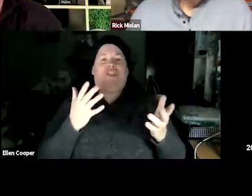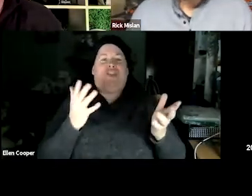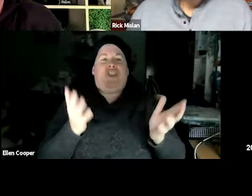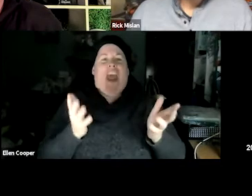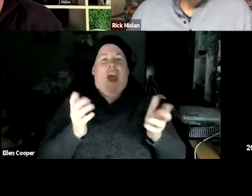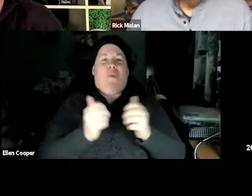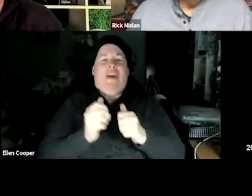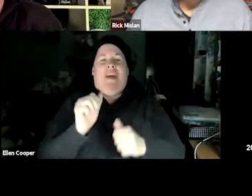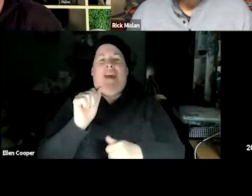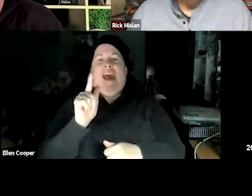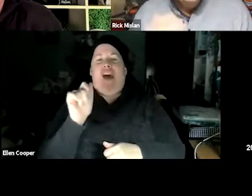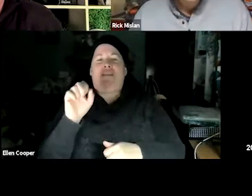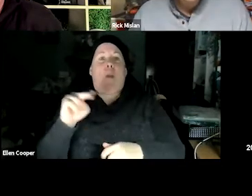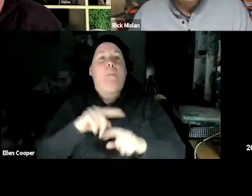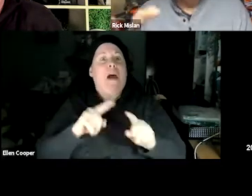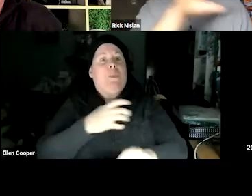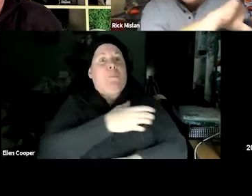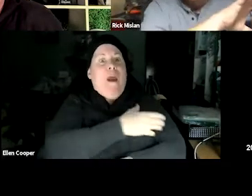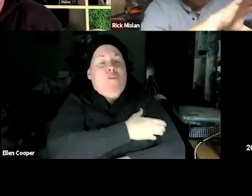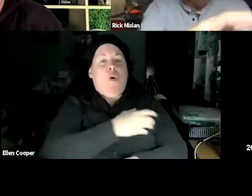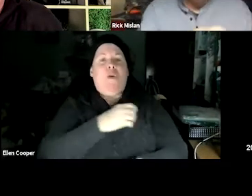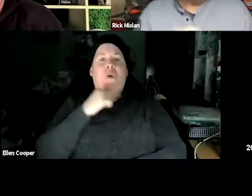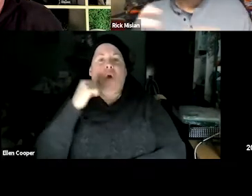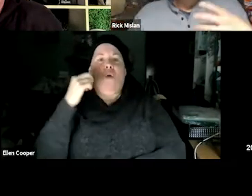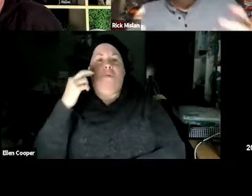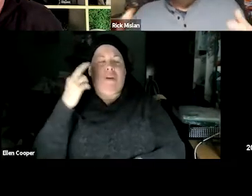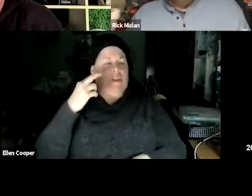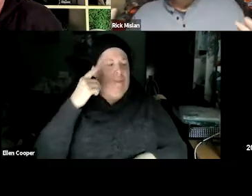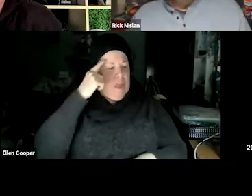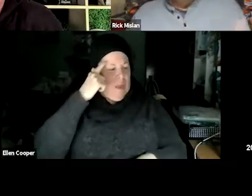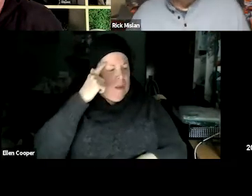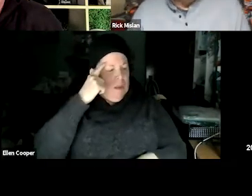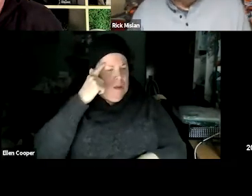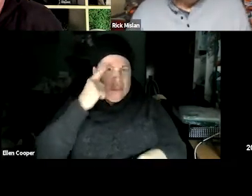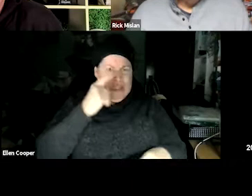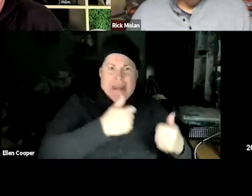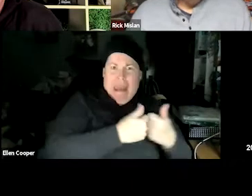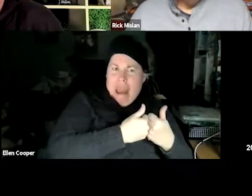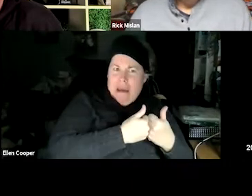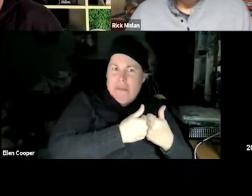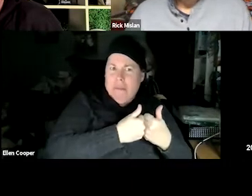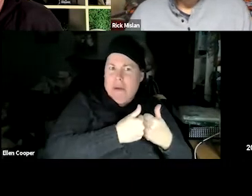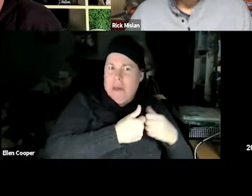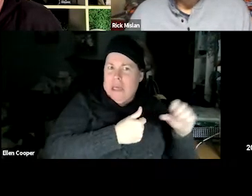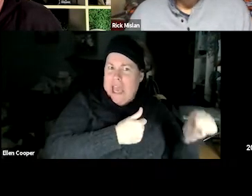that we just don't realize that might be in the game. I might out of the game. And where's the in between. And literally,